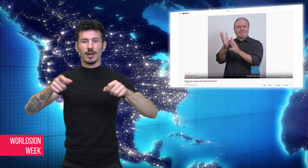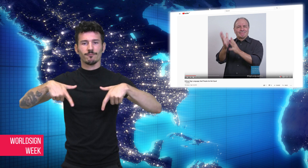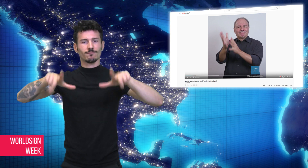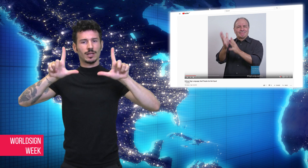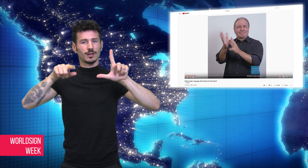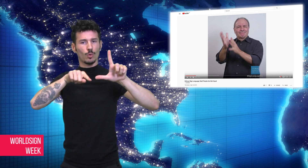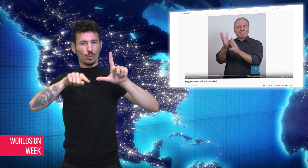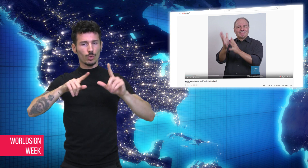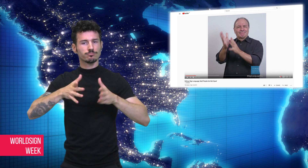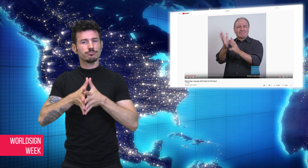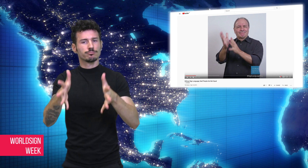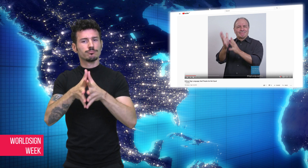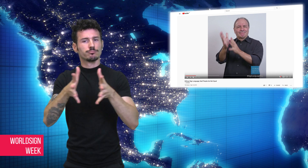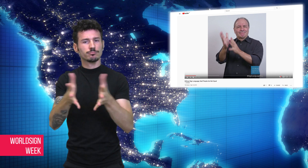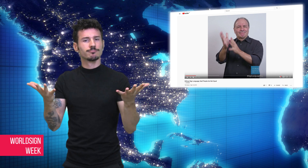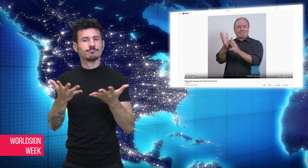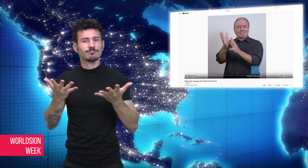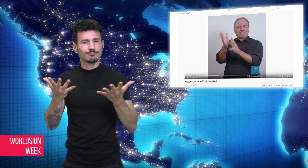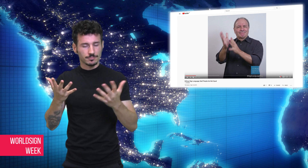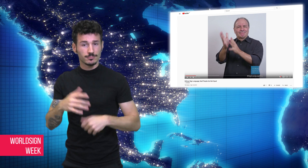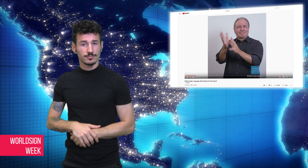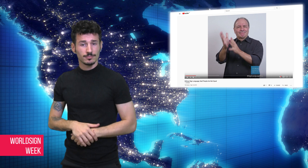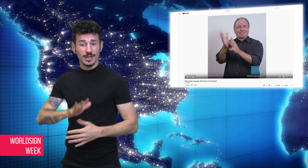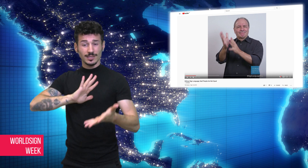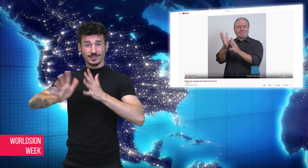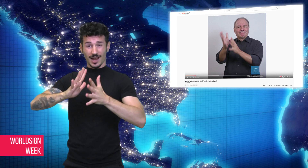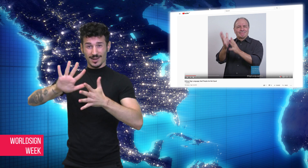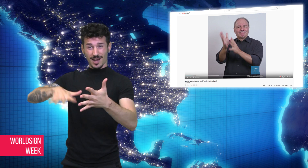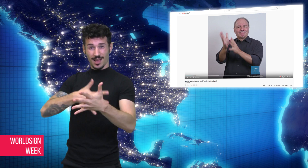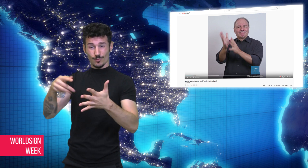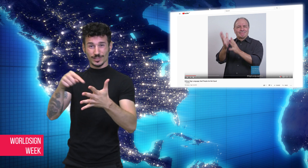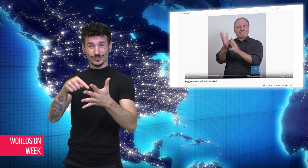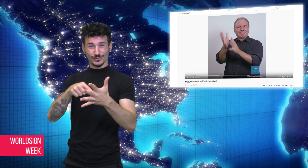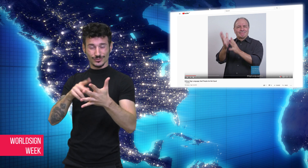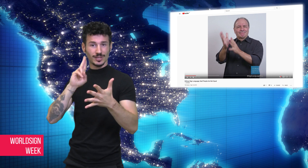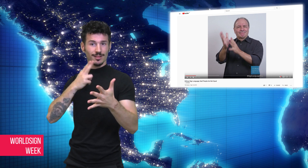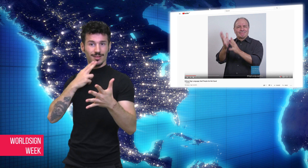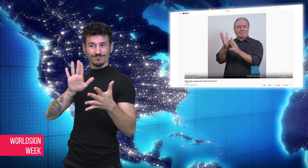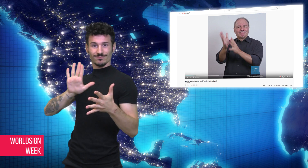A video by Human Rights Watch states that without